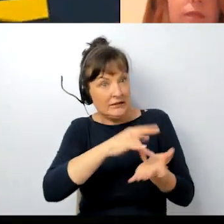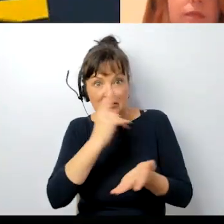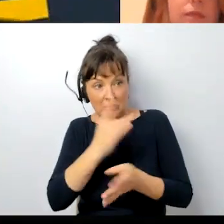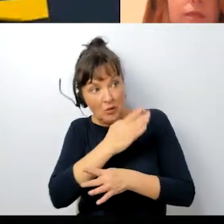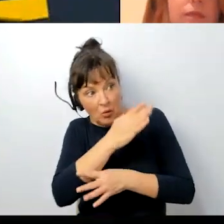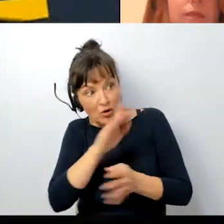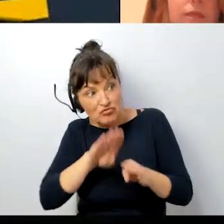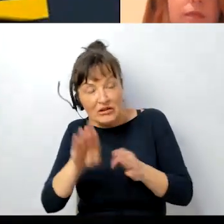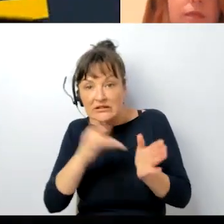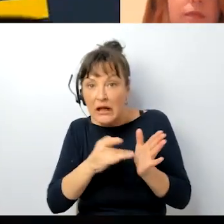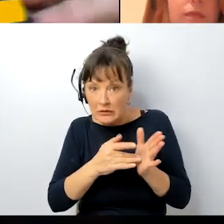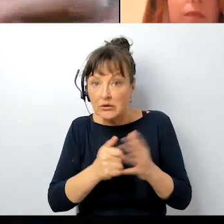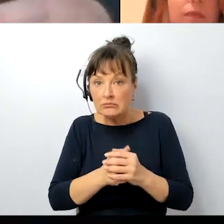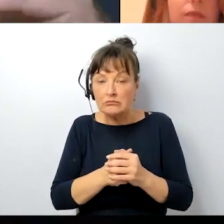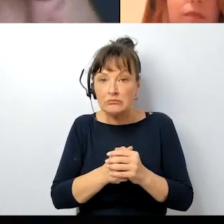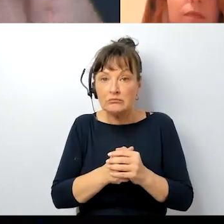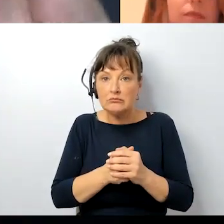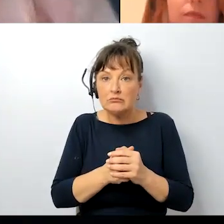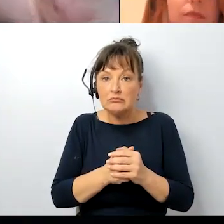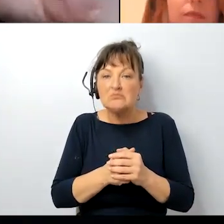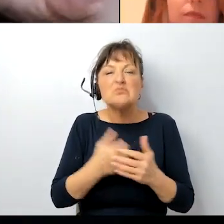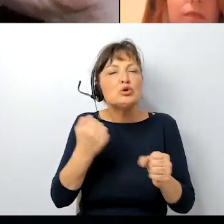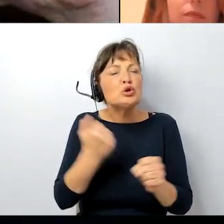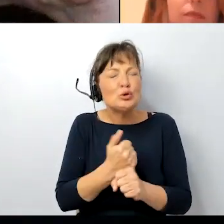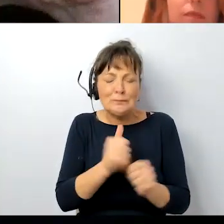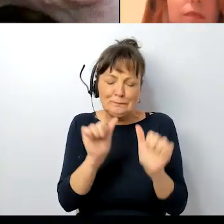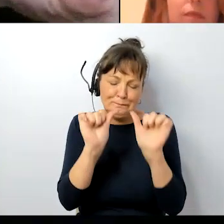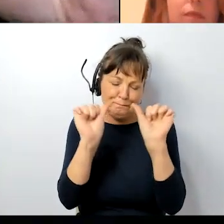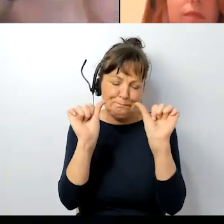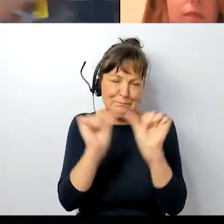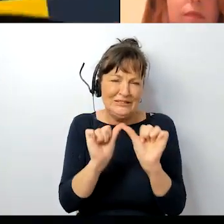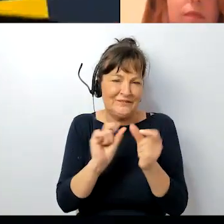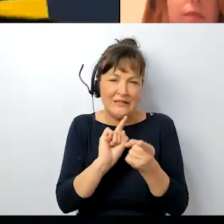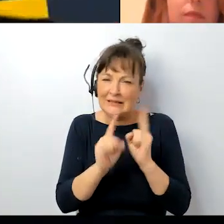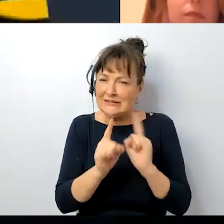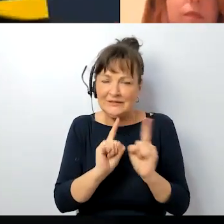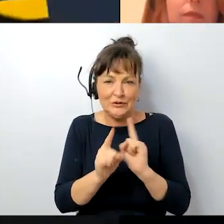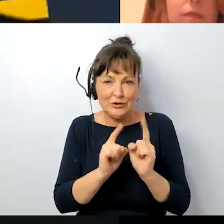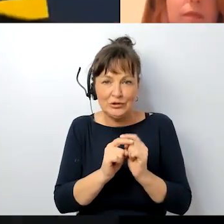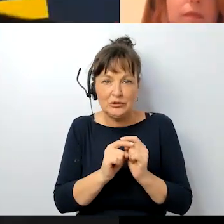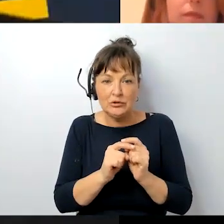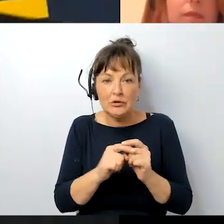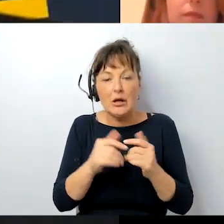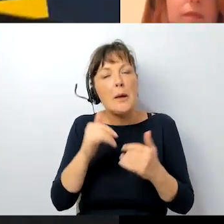as Danielle said to the East Kilbride Training Group Association Centre and then they would